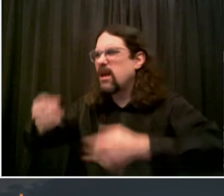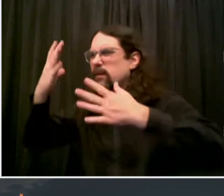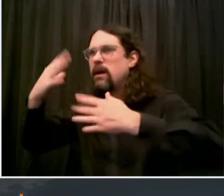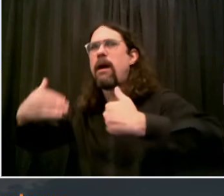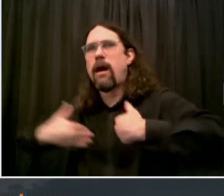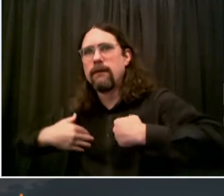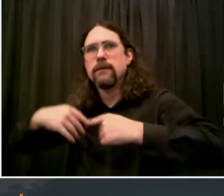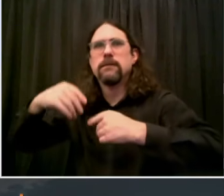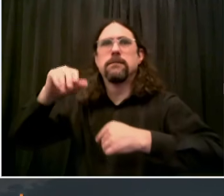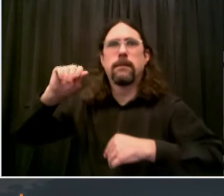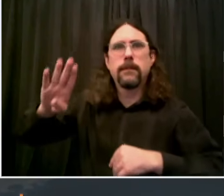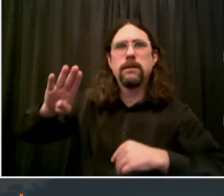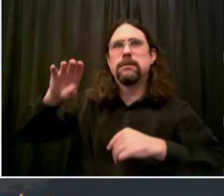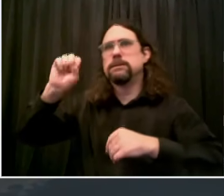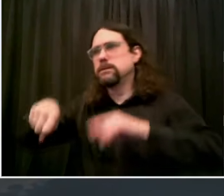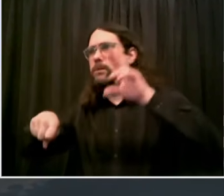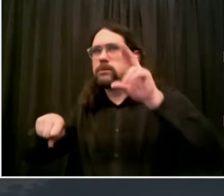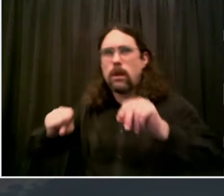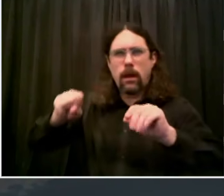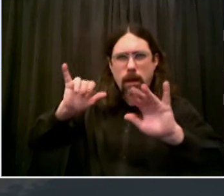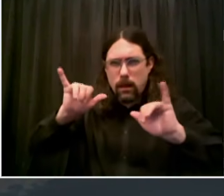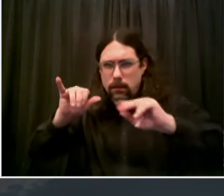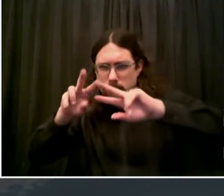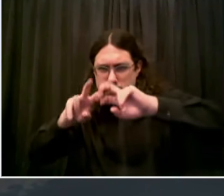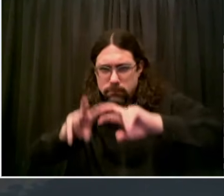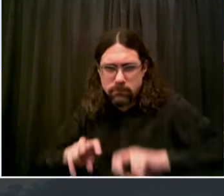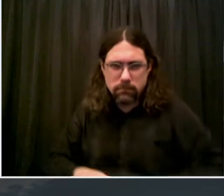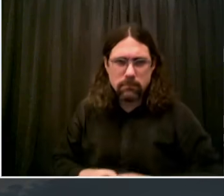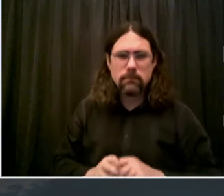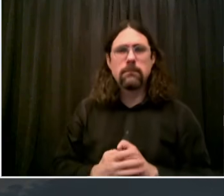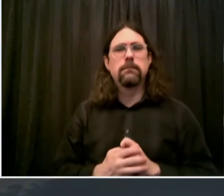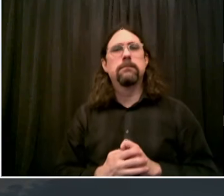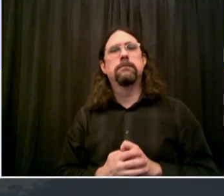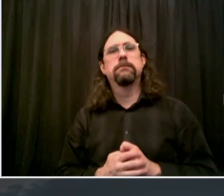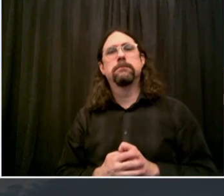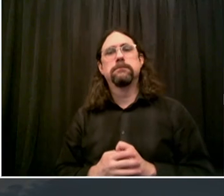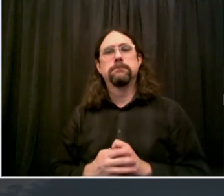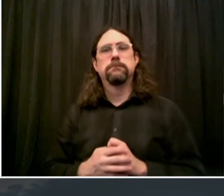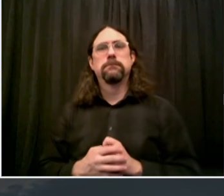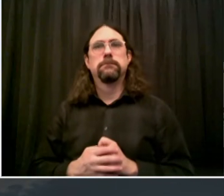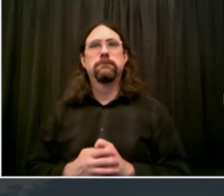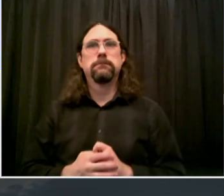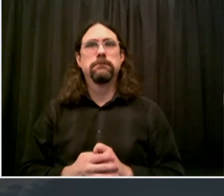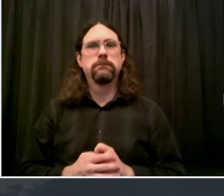YOURSELF, BUT ALSO HELPING EVERYONE ELSE WITH THE INFORMATION EADOL IS TESTING.